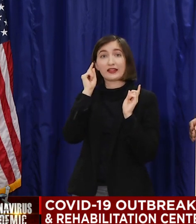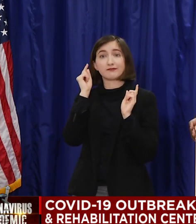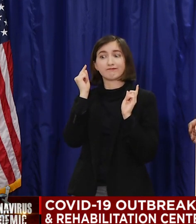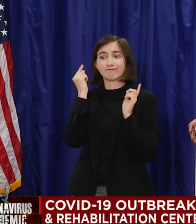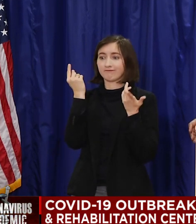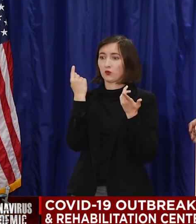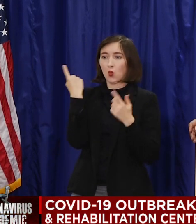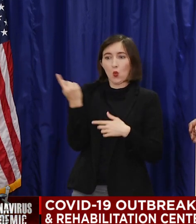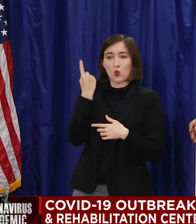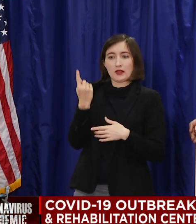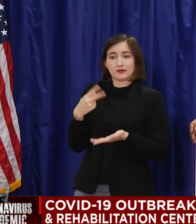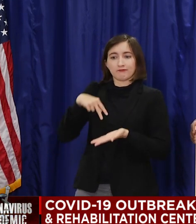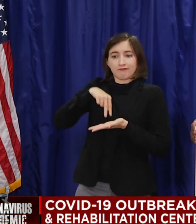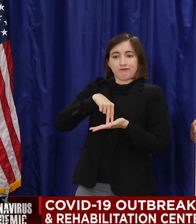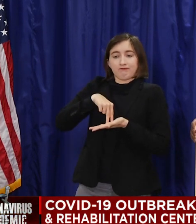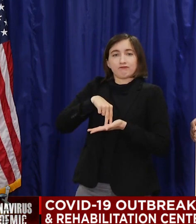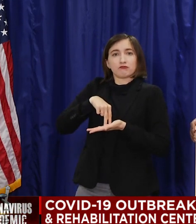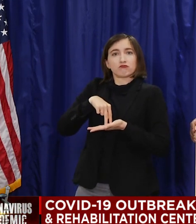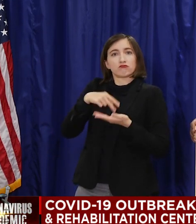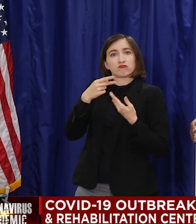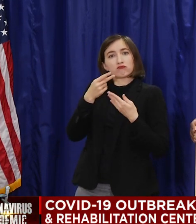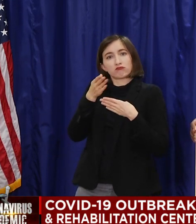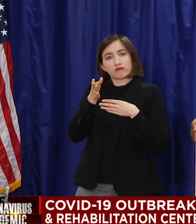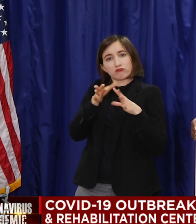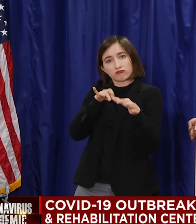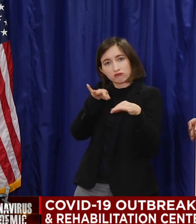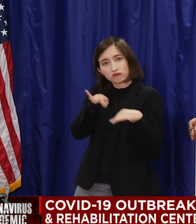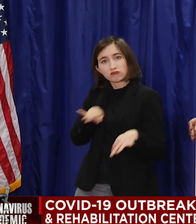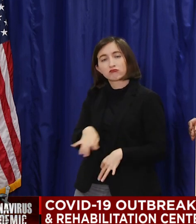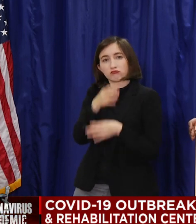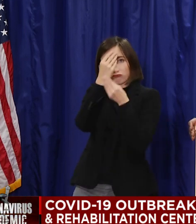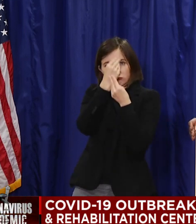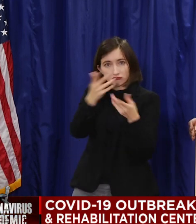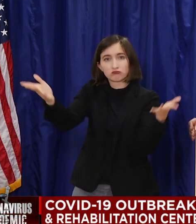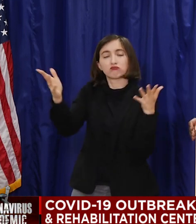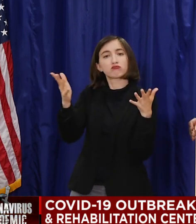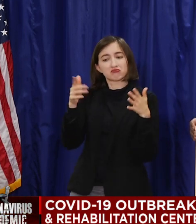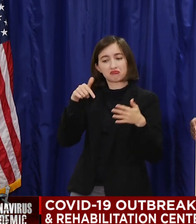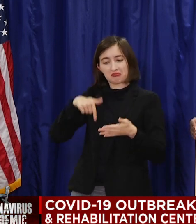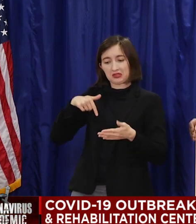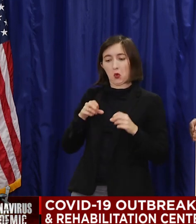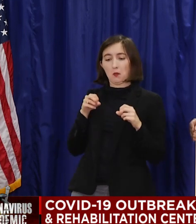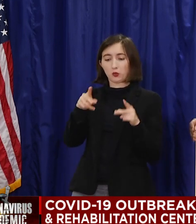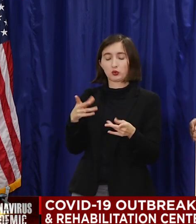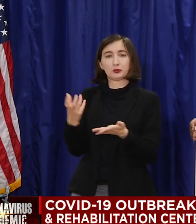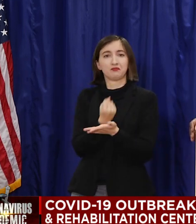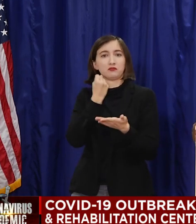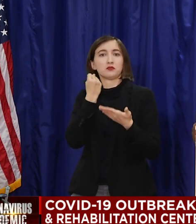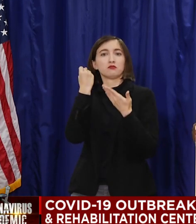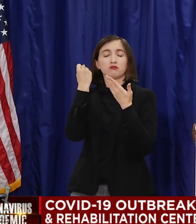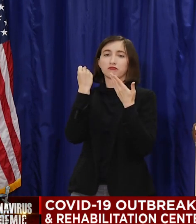OF COURSE THERE'S ANOTHER NURSING HOME IN CALIFORNIA WHERE OVER 50 PEOPLE HAVE NURSING HOME IN CALIFORNIA WHERE OVER 50 PEOPLE HAVE PASSED AWAY SO THOSE NURSING WHERE OVER 50 PEOPLE HAVE PASSED AWAY SO THOSE NURSING HOMES ONE OF THOSE HOT SPOTS PASSED AWAY SO THOSE NURSING HOMES ONE OF THOSE HOT SPOTS THAT THE PEOPLE REALLY IN THE